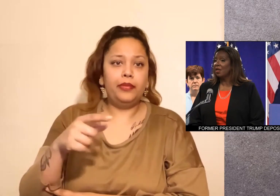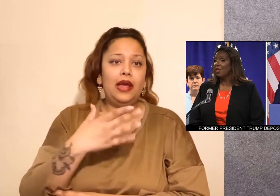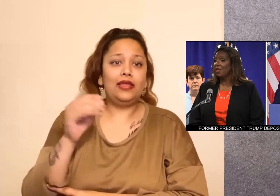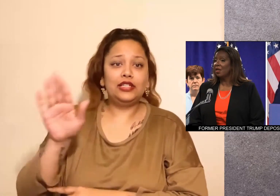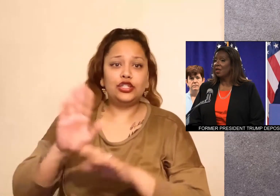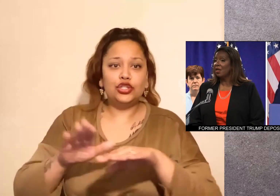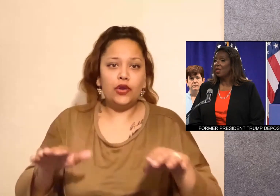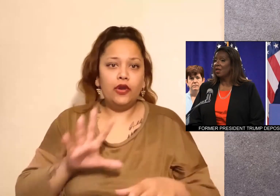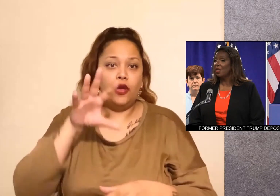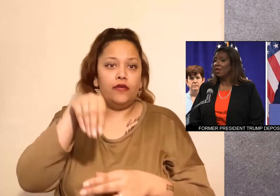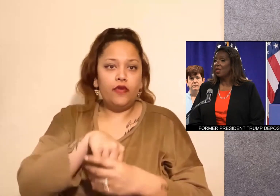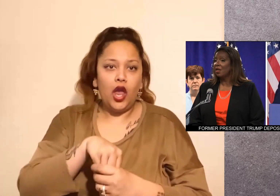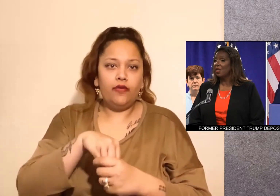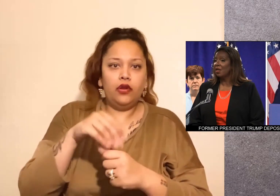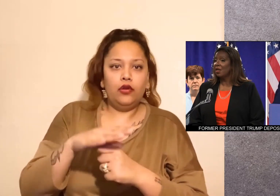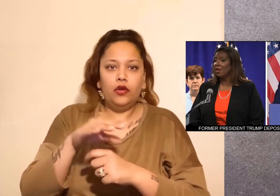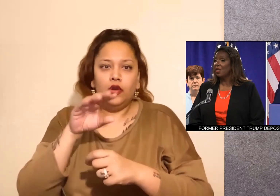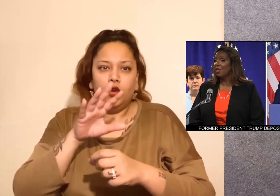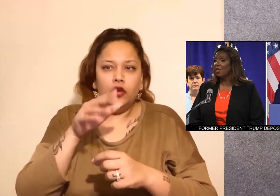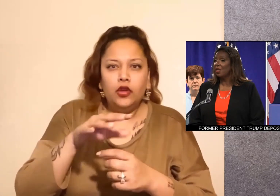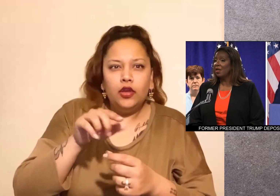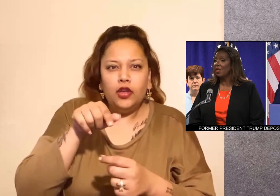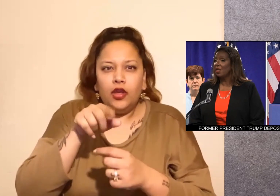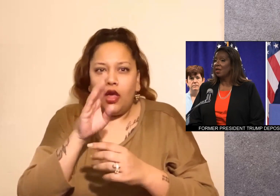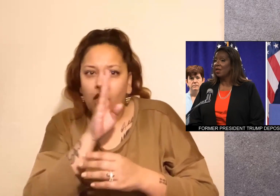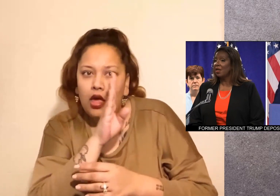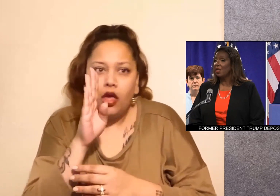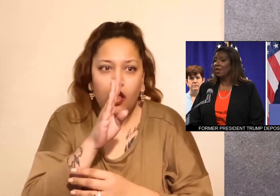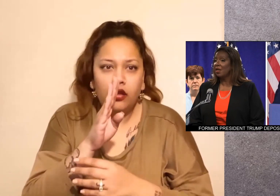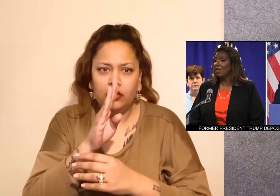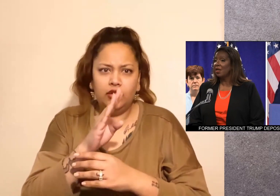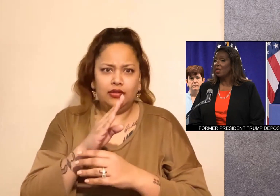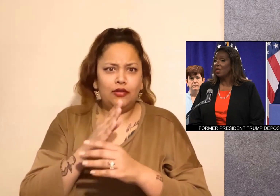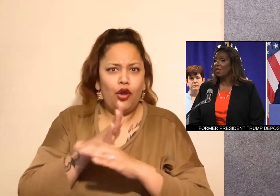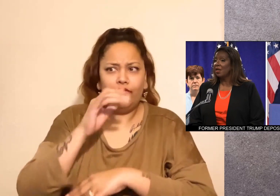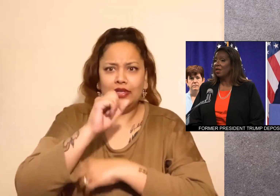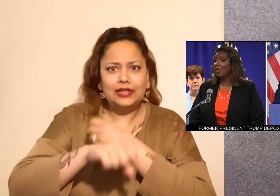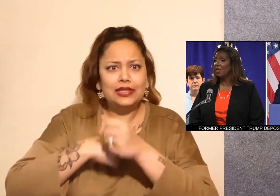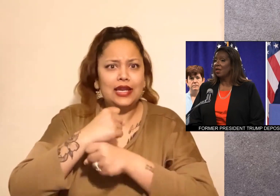the lawsuit alleges that Trump and his children were involved in a scheme lasting over a decade